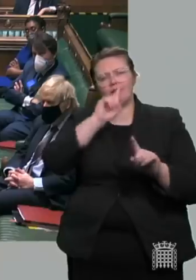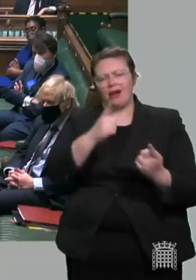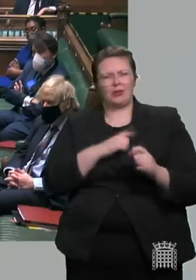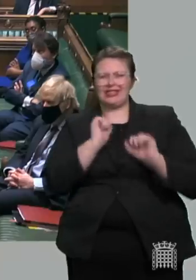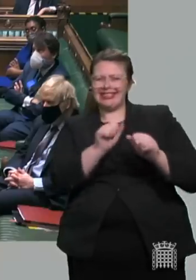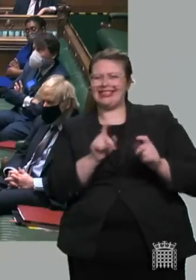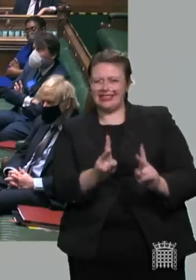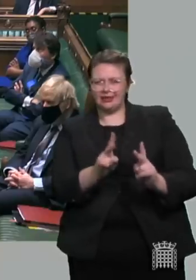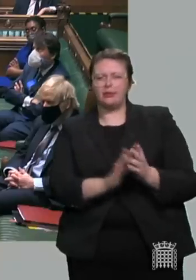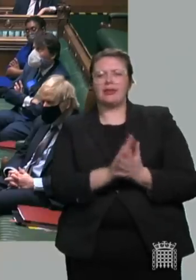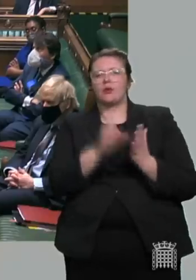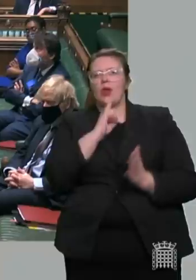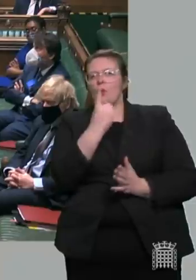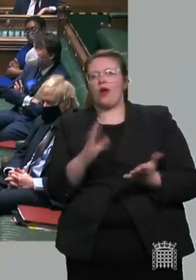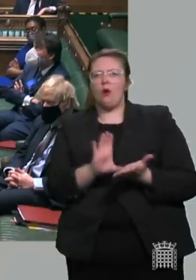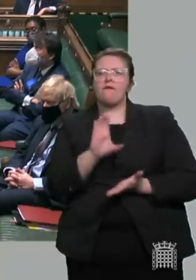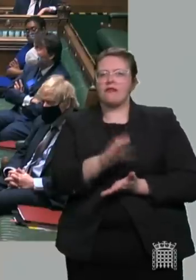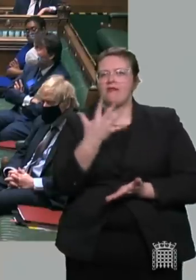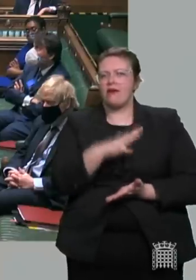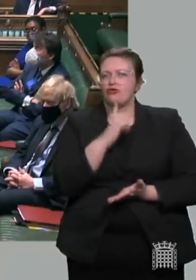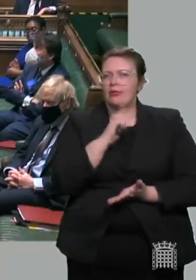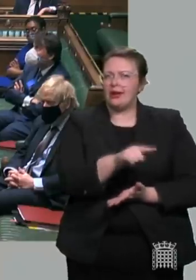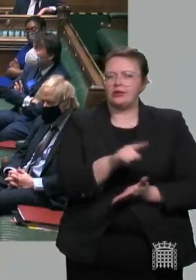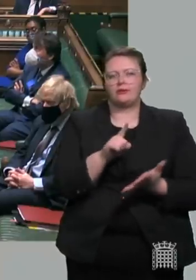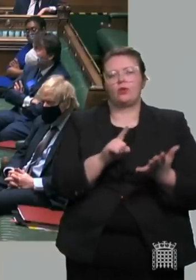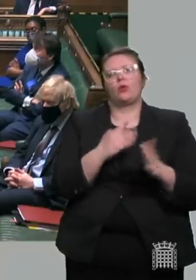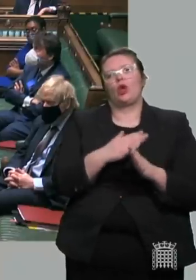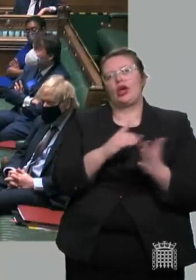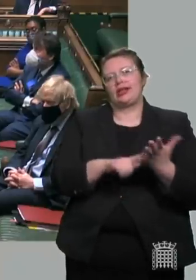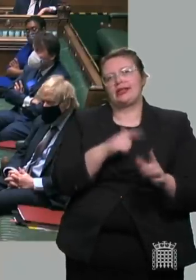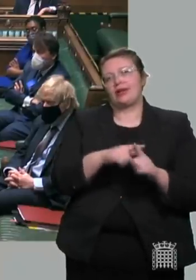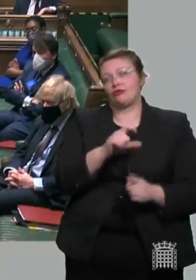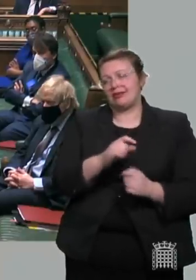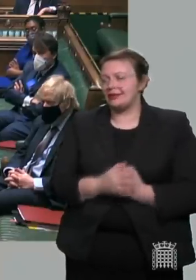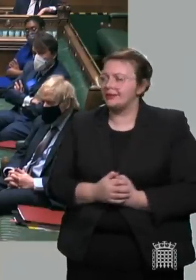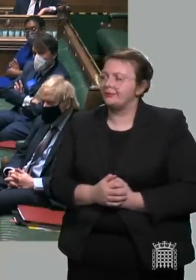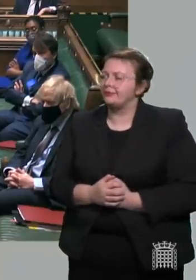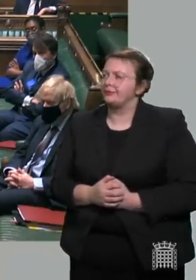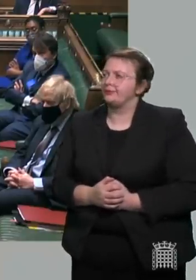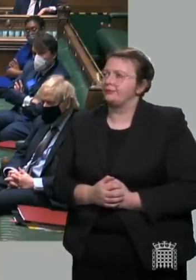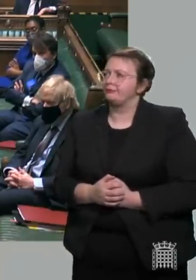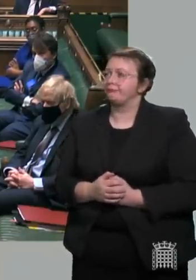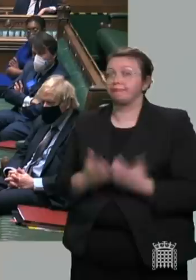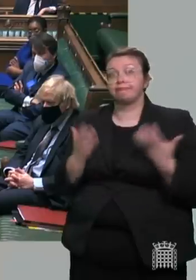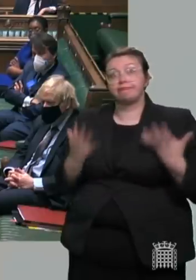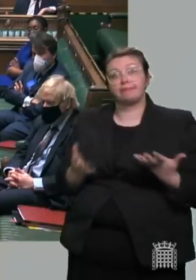And over the course of this year, as the economy begins to recover, we are shifting our resources